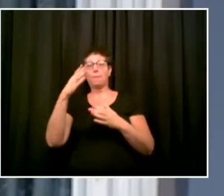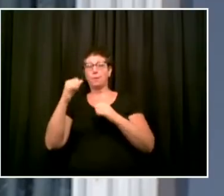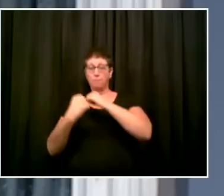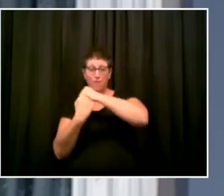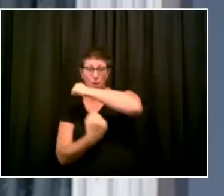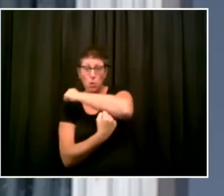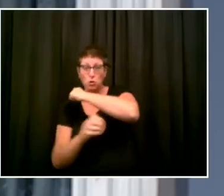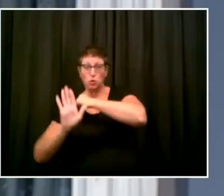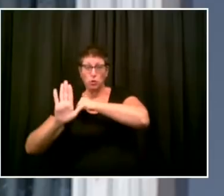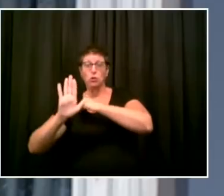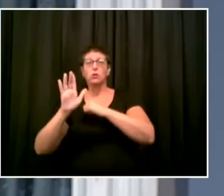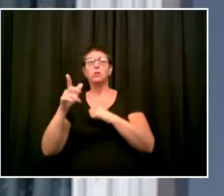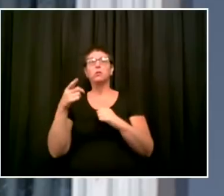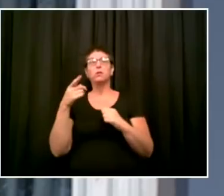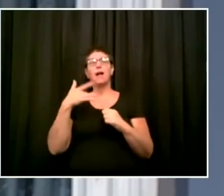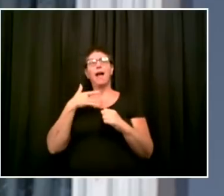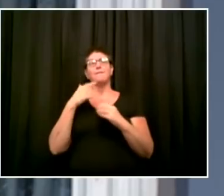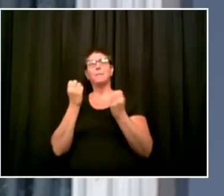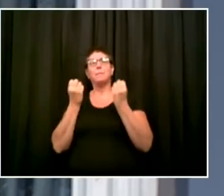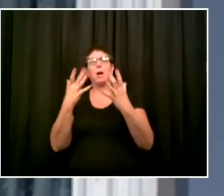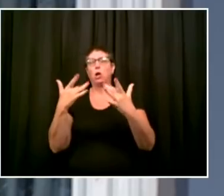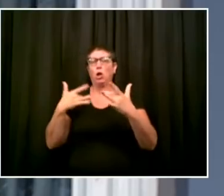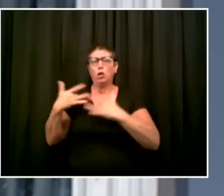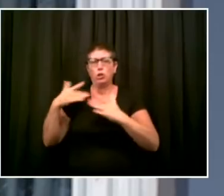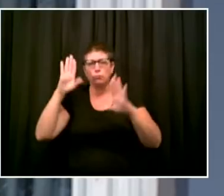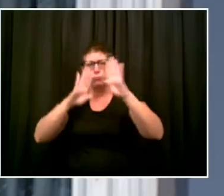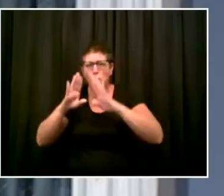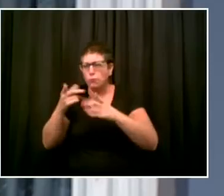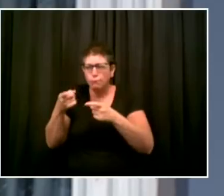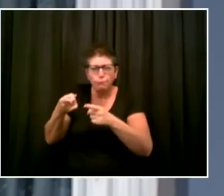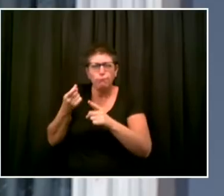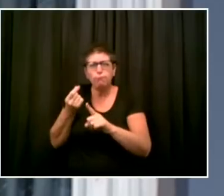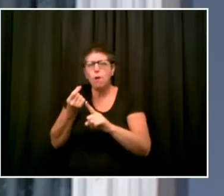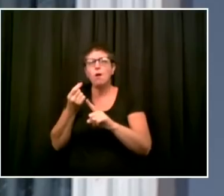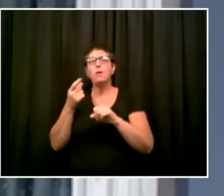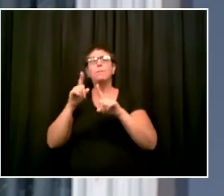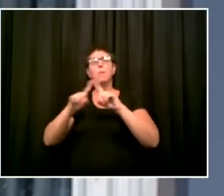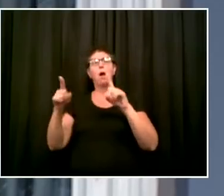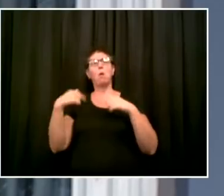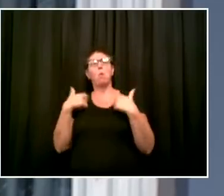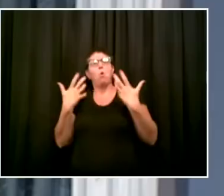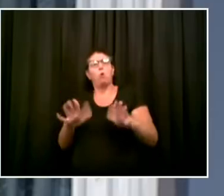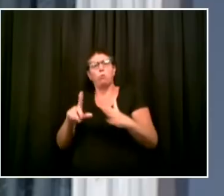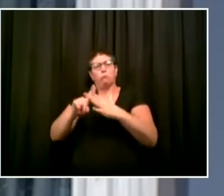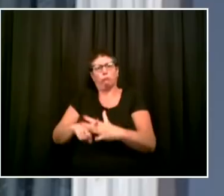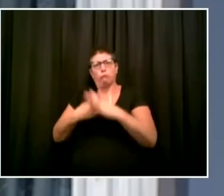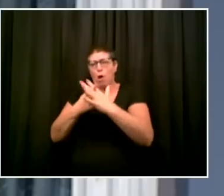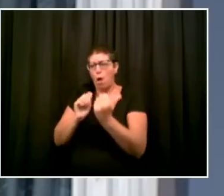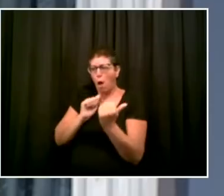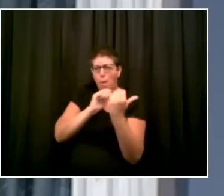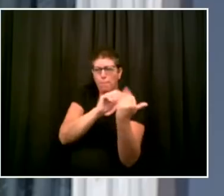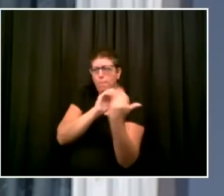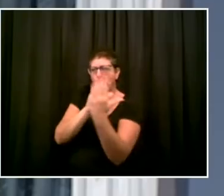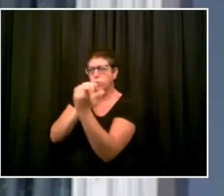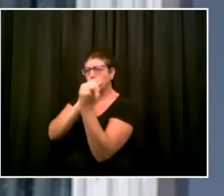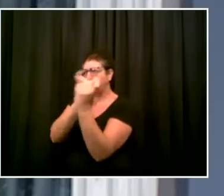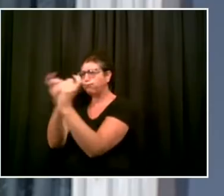THE OBAMA PLEDGE AND MANY OF THE CONCER ONSF HET BLE URBBION